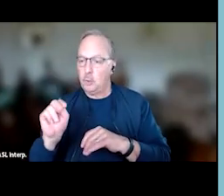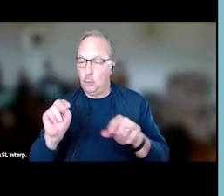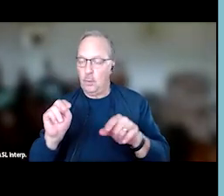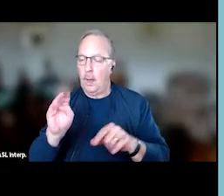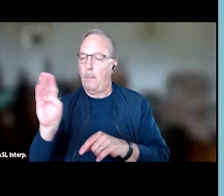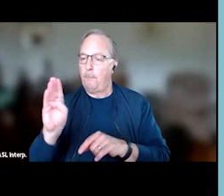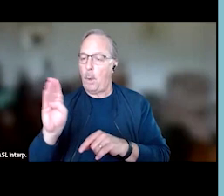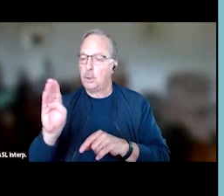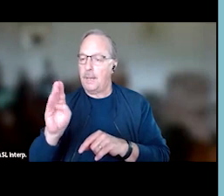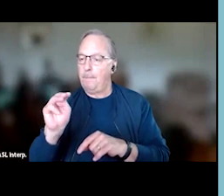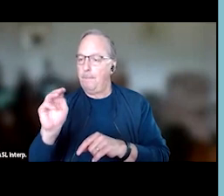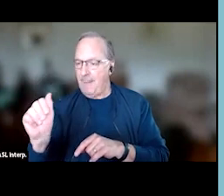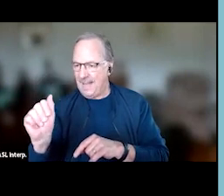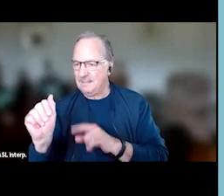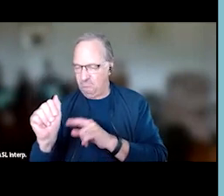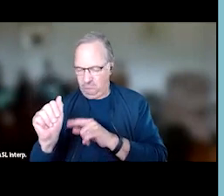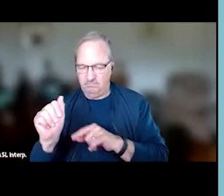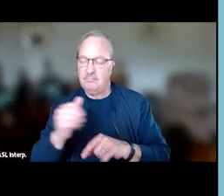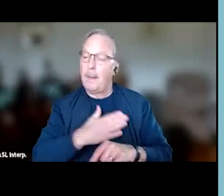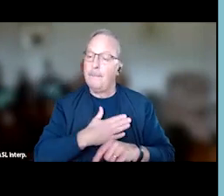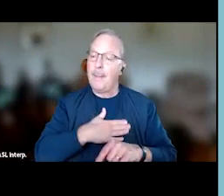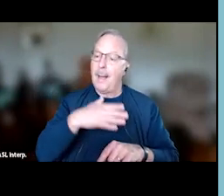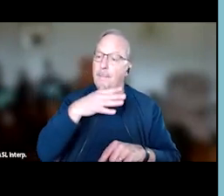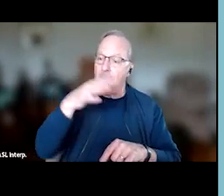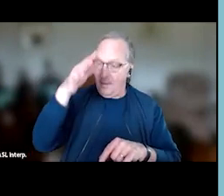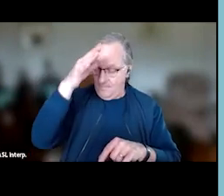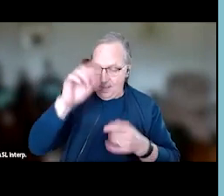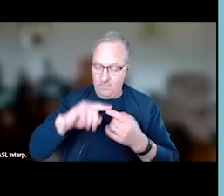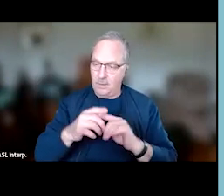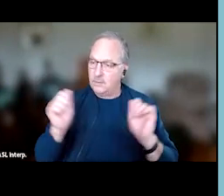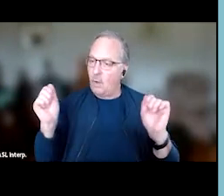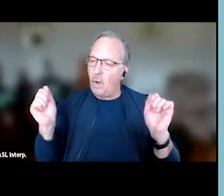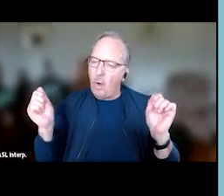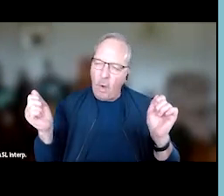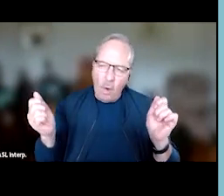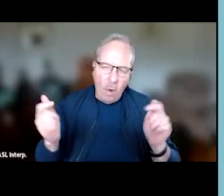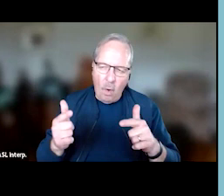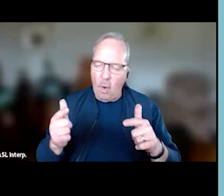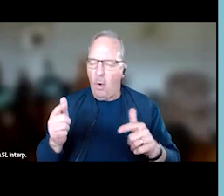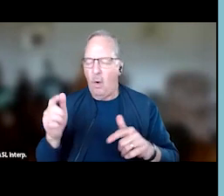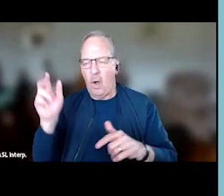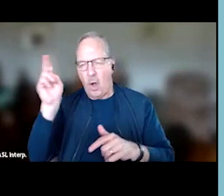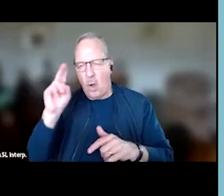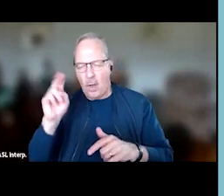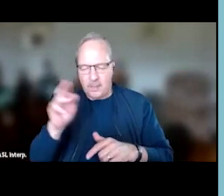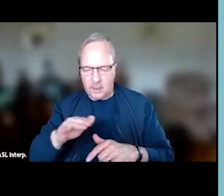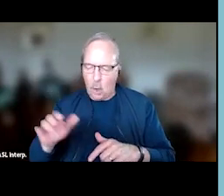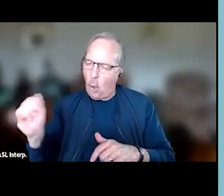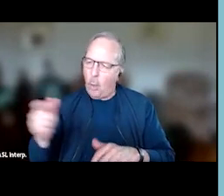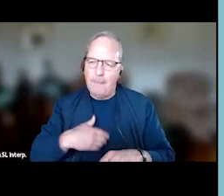In the era when my mother and father's friends were all my aunties and uncles, and their children were all my cousins.